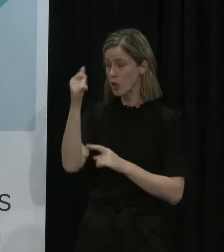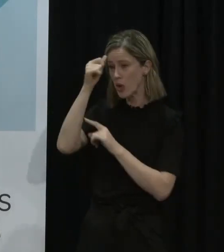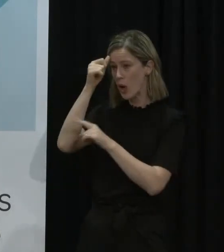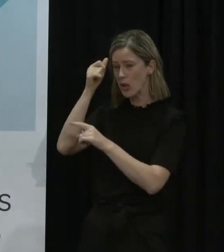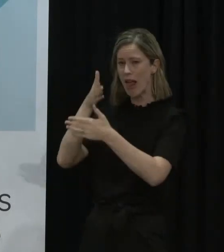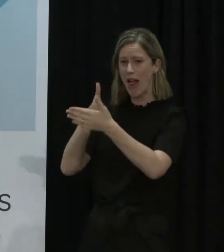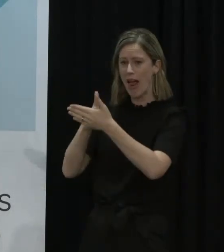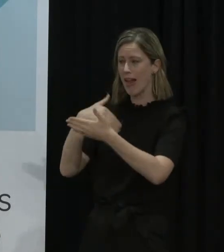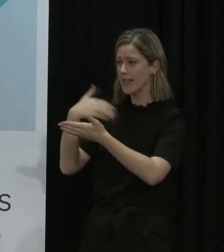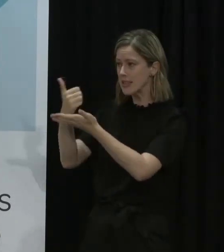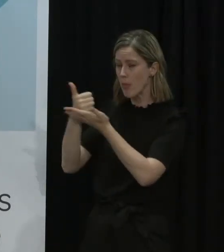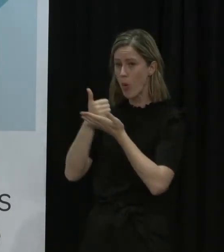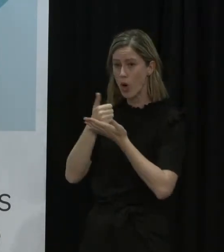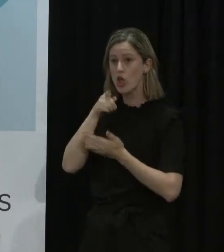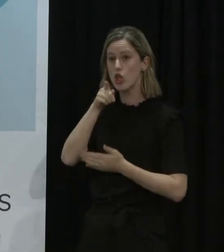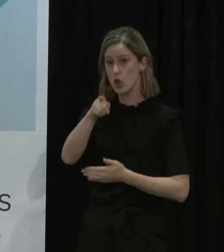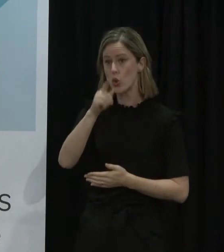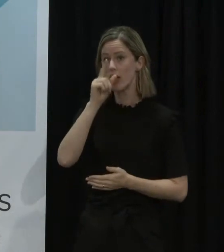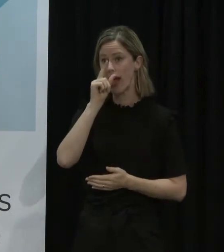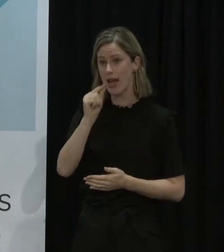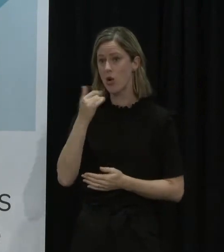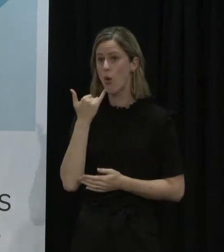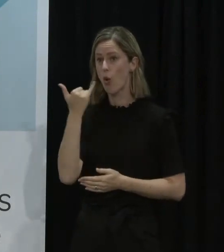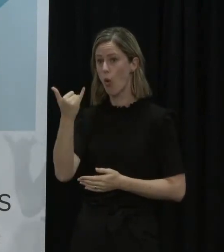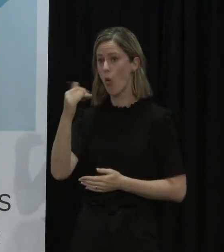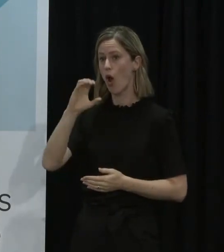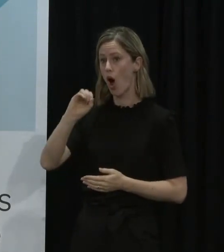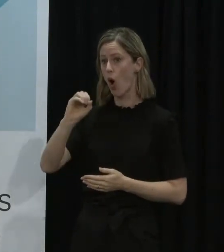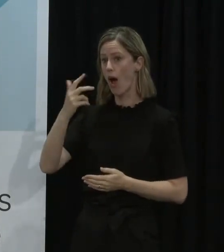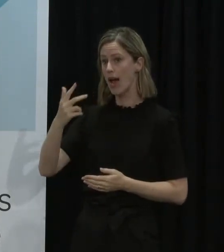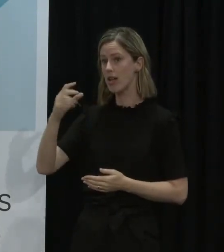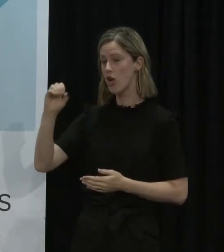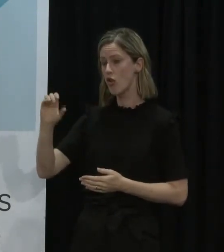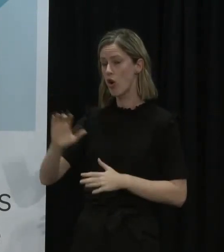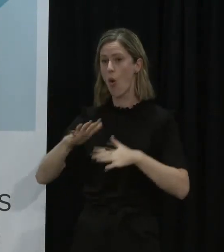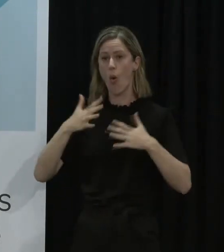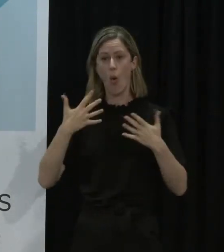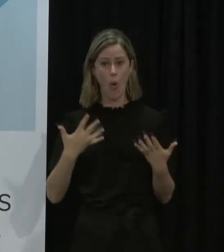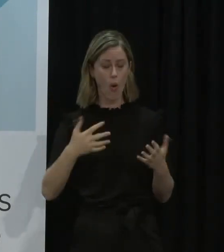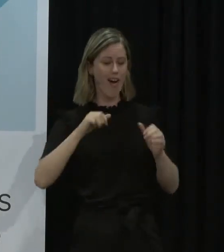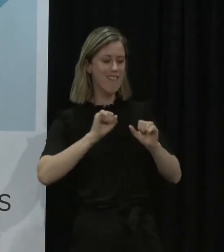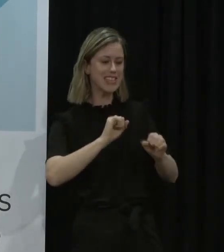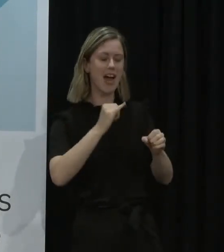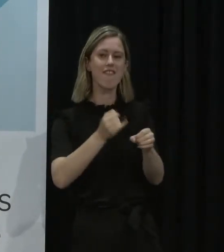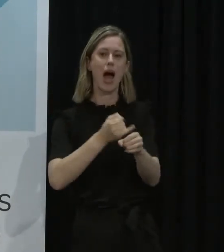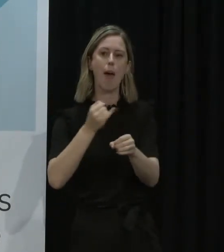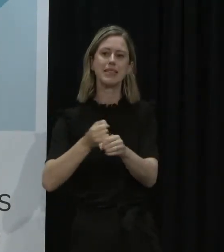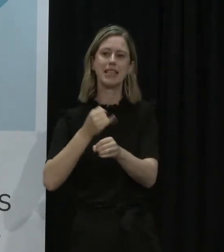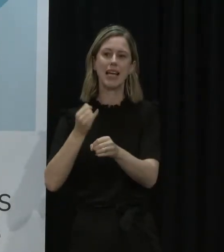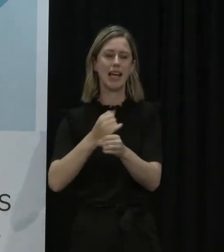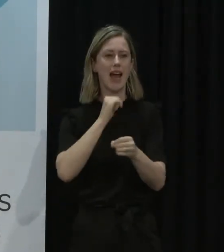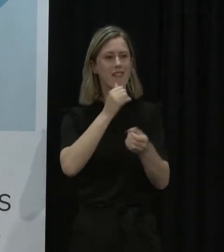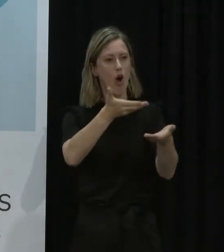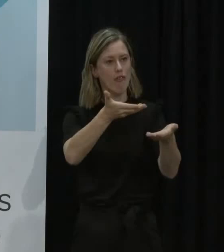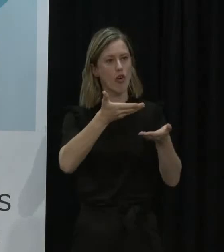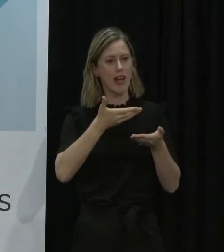phone 1800 442 278 to request a physical copy. We know some don't have the ability to access a#245ir pass online. If